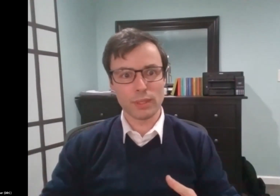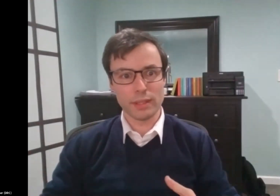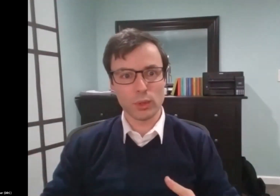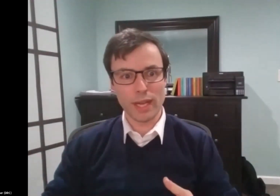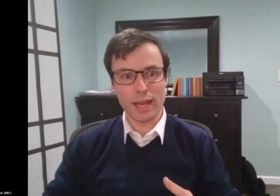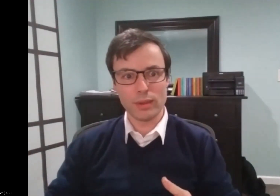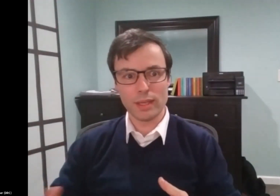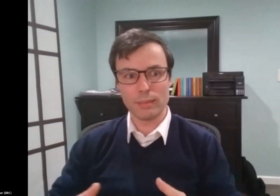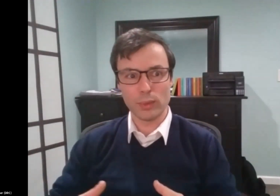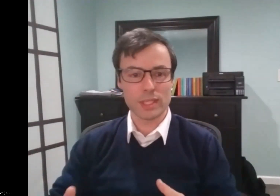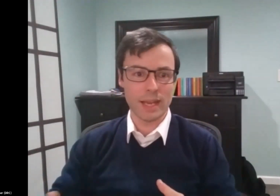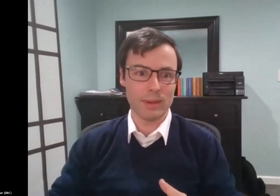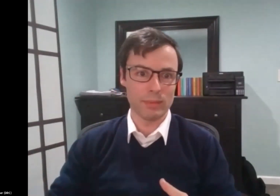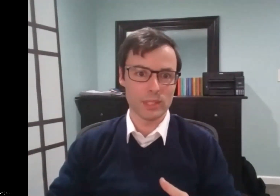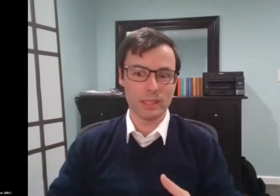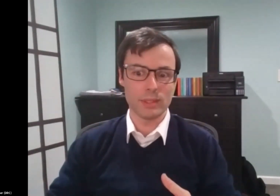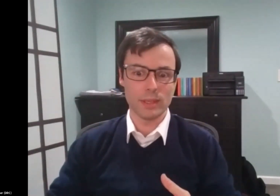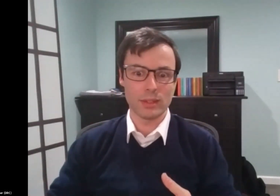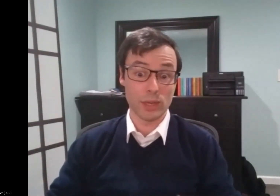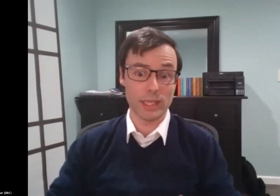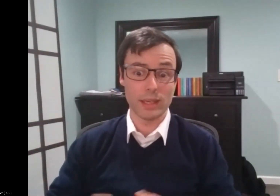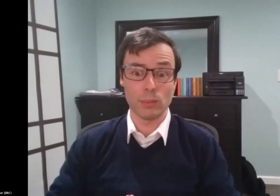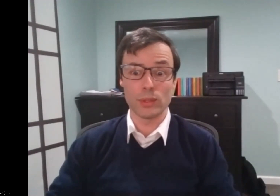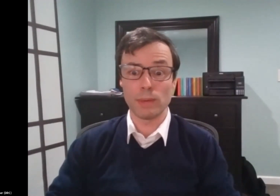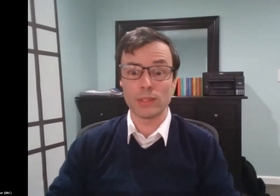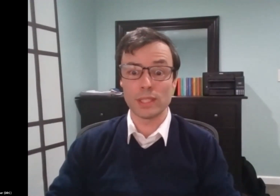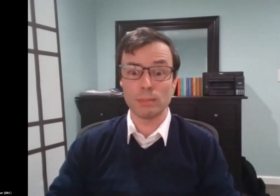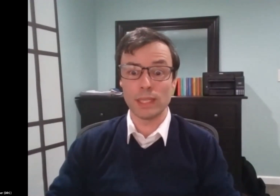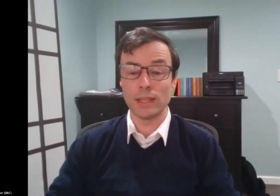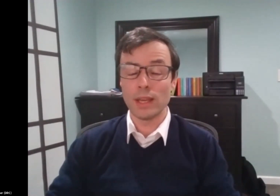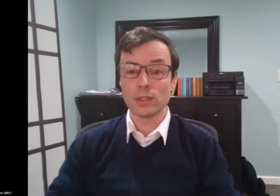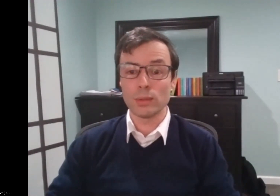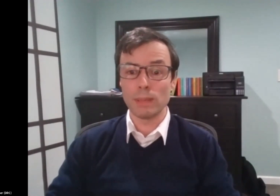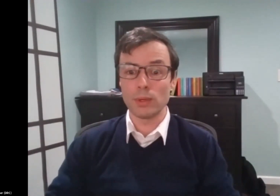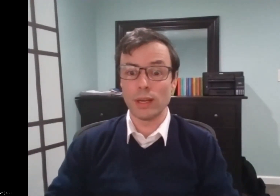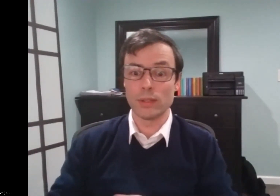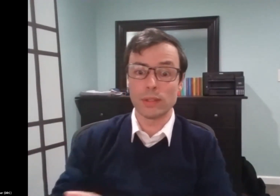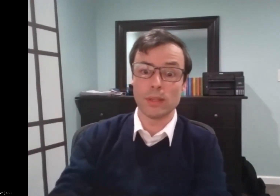Where there is a disconnect between a policy that looks pretty good but not appropriately rolled out where